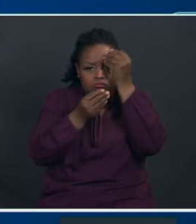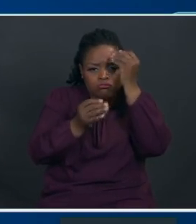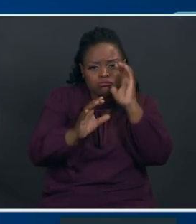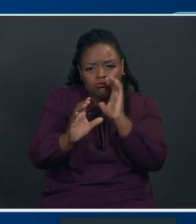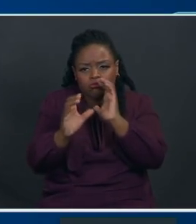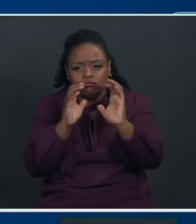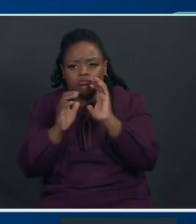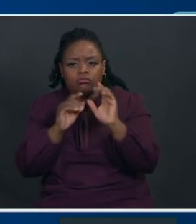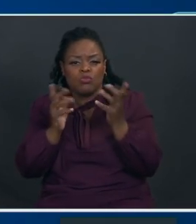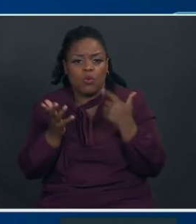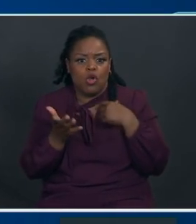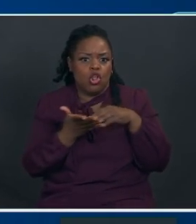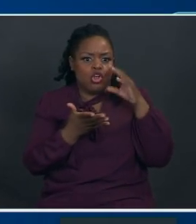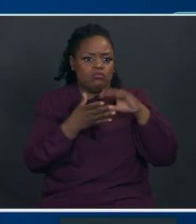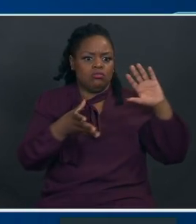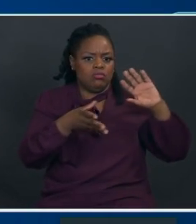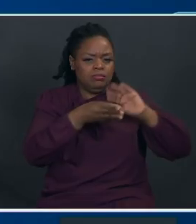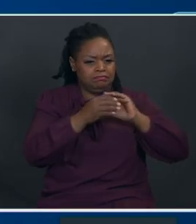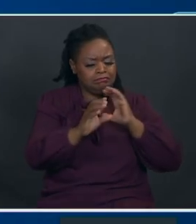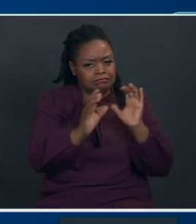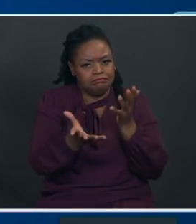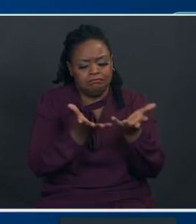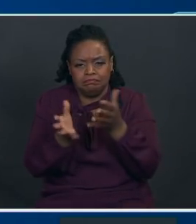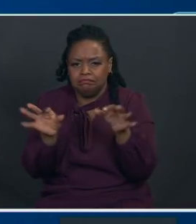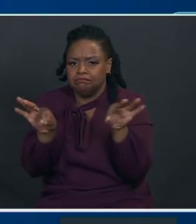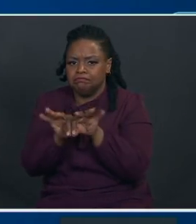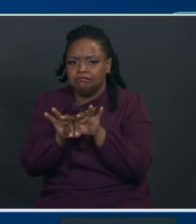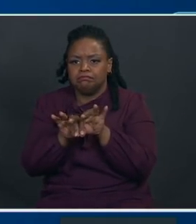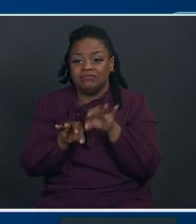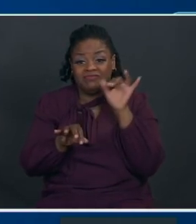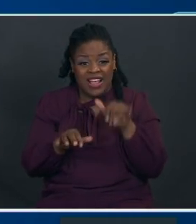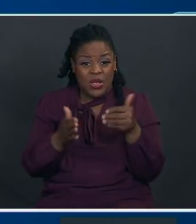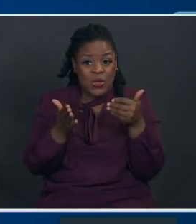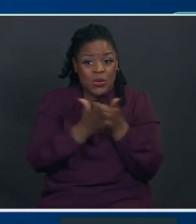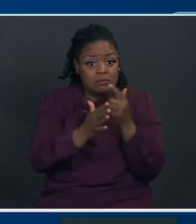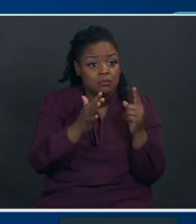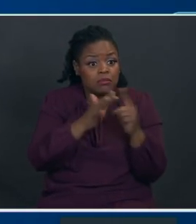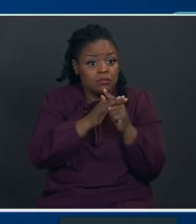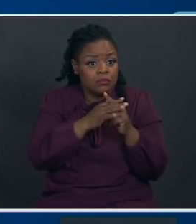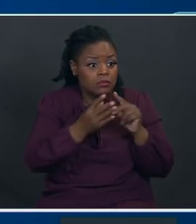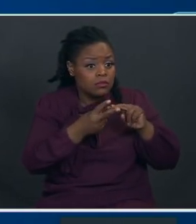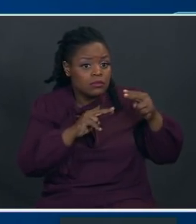The emergency -- the emergence of variants underscores the need for public health action.